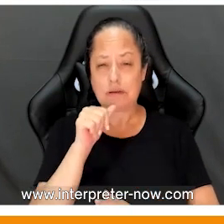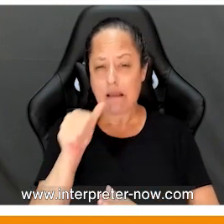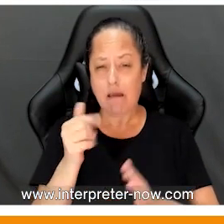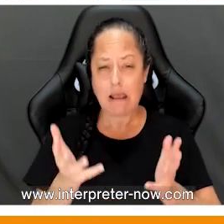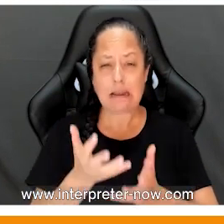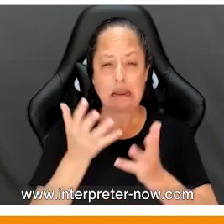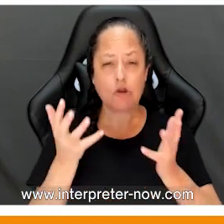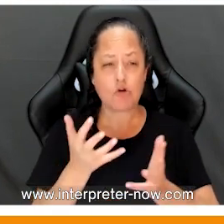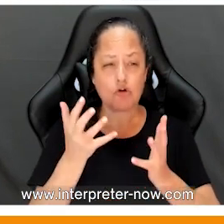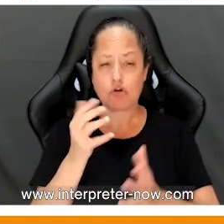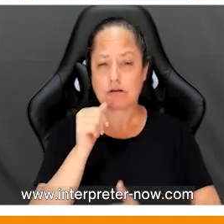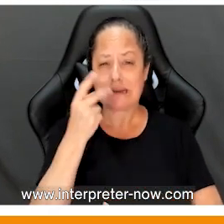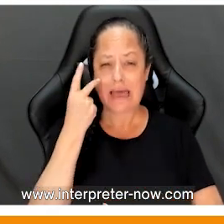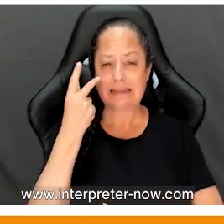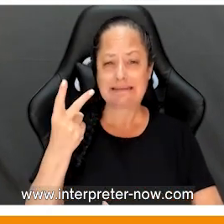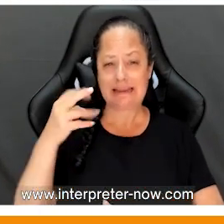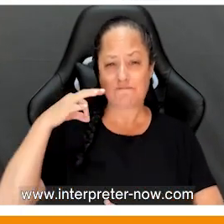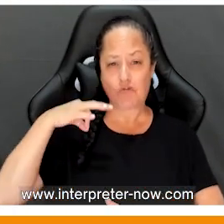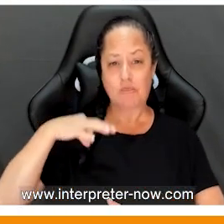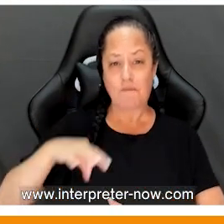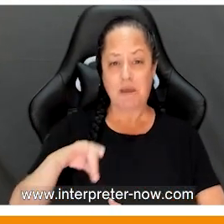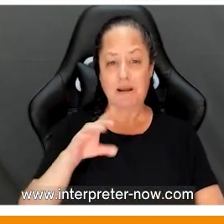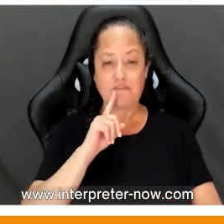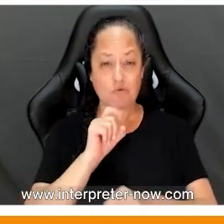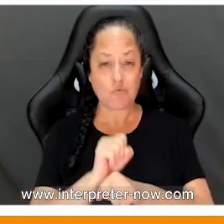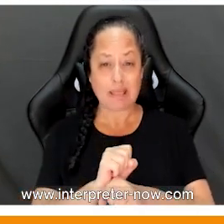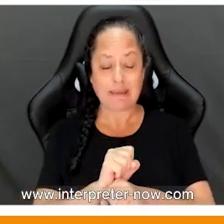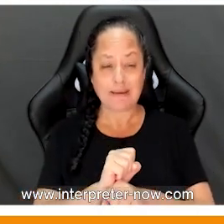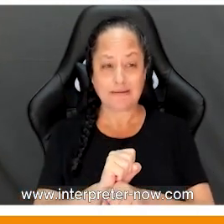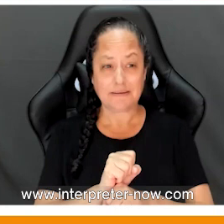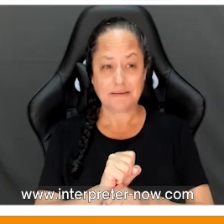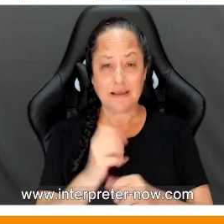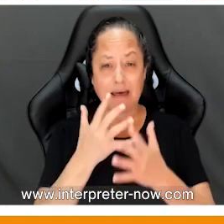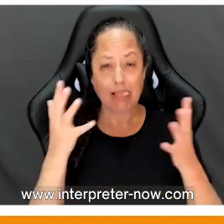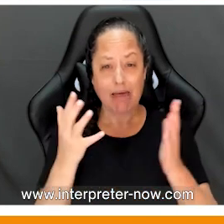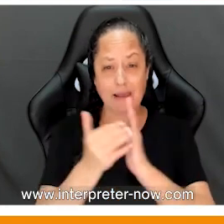But a lot of the skills, most valuable skills, when it comes to emotional intelligence, which